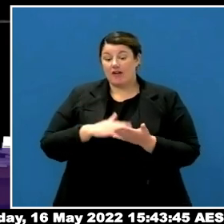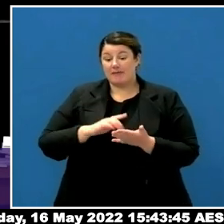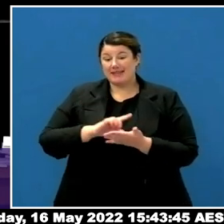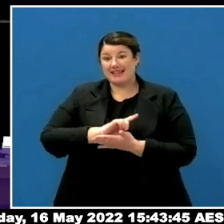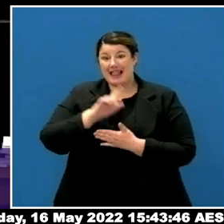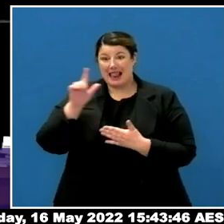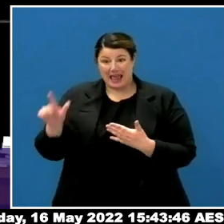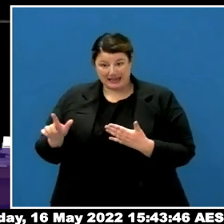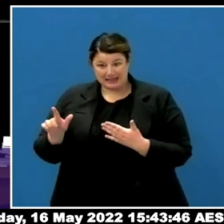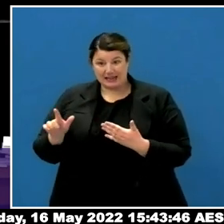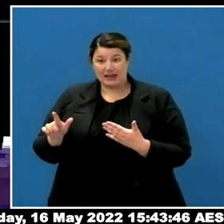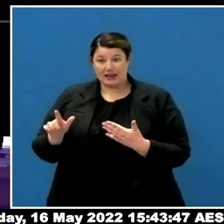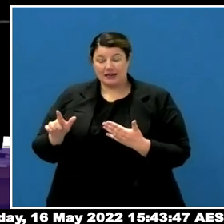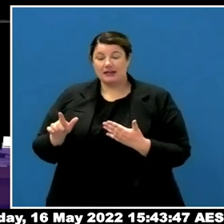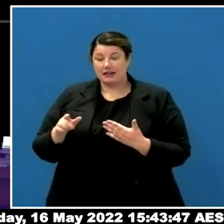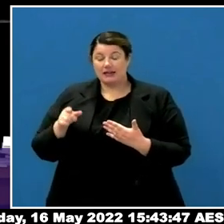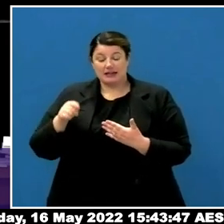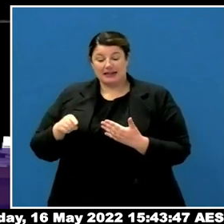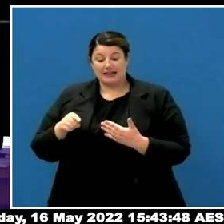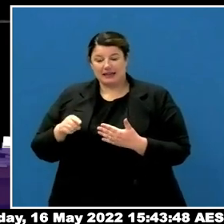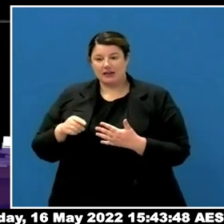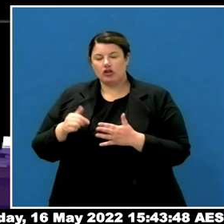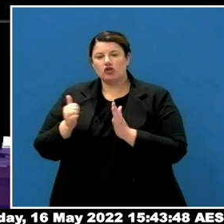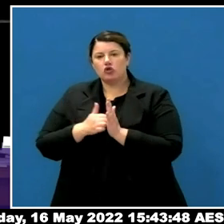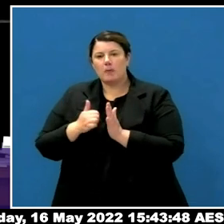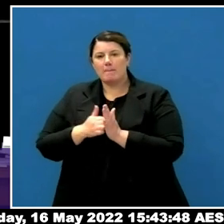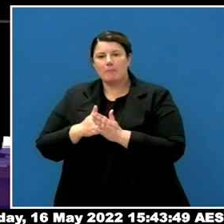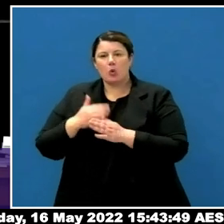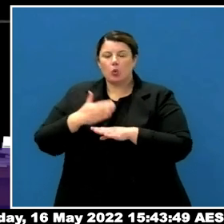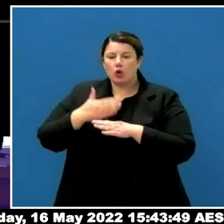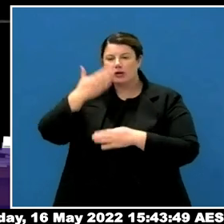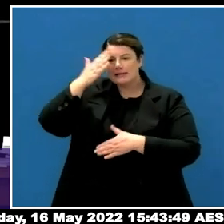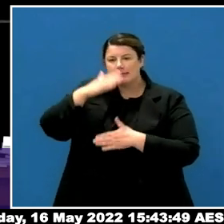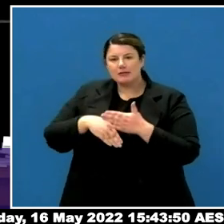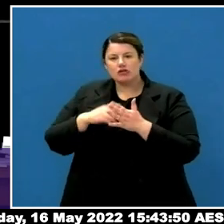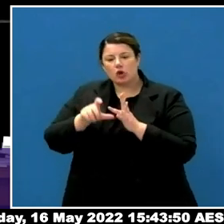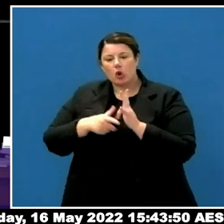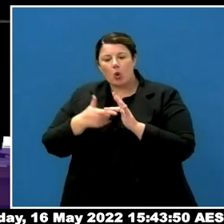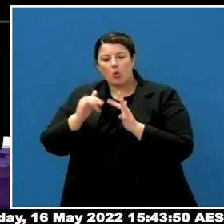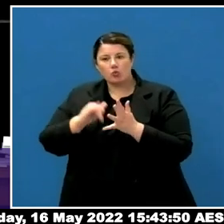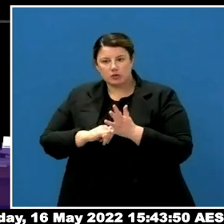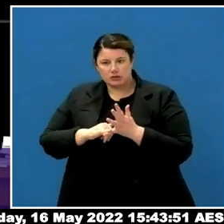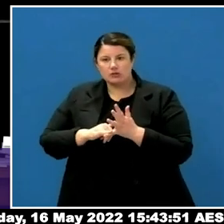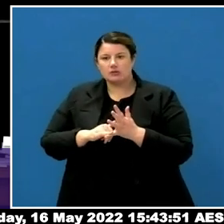was at a supermarket doing work experience, and that was one of the activities you could do through the day program.